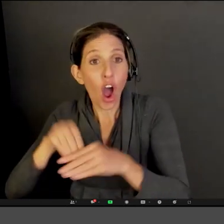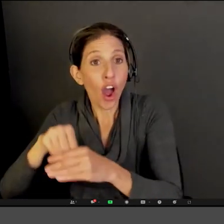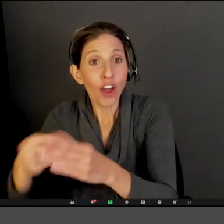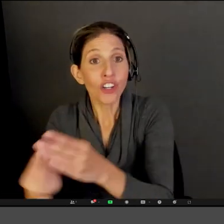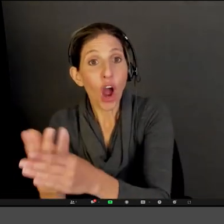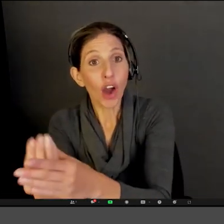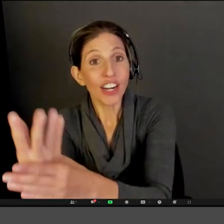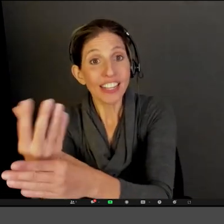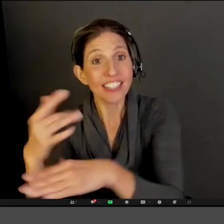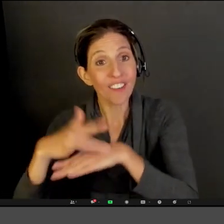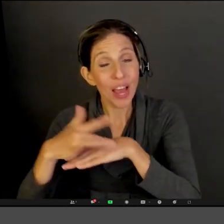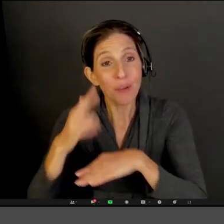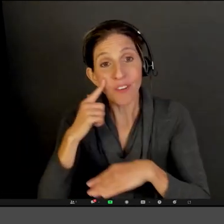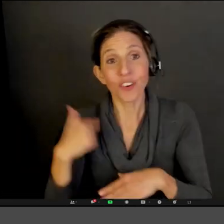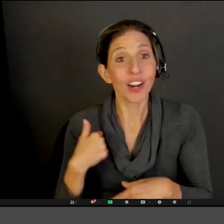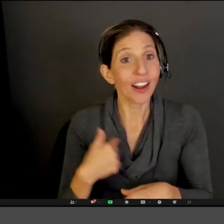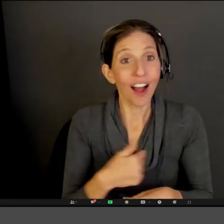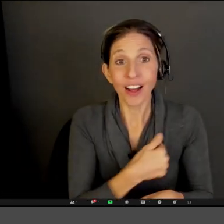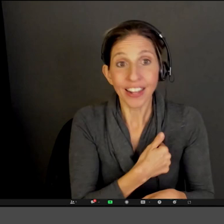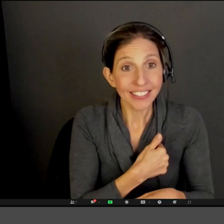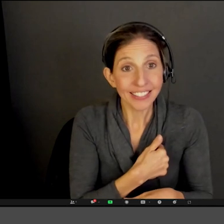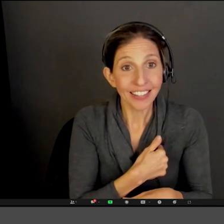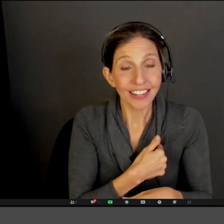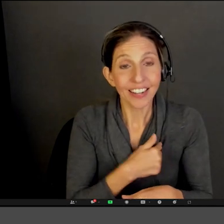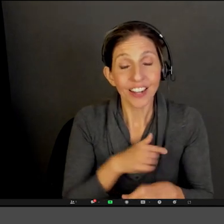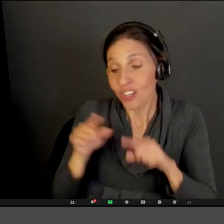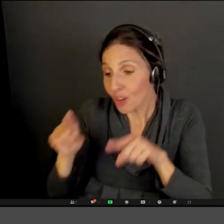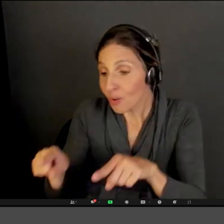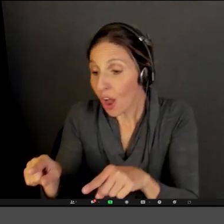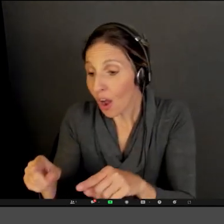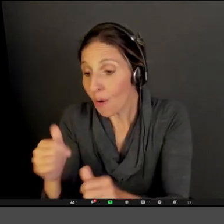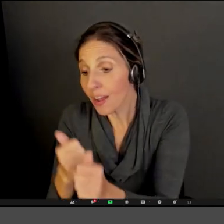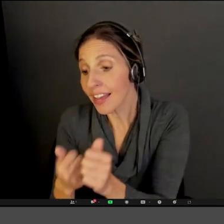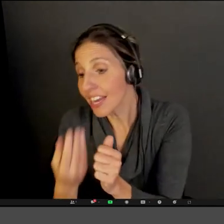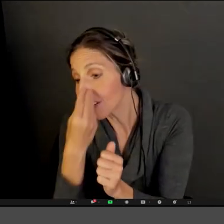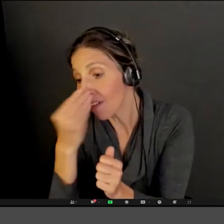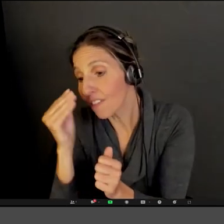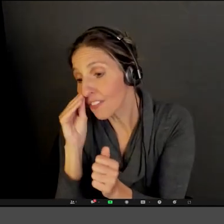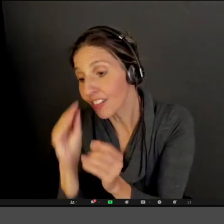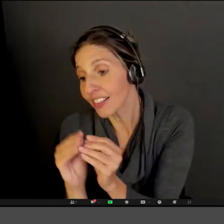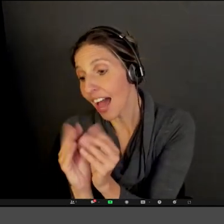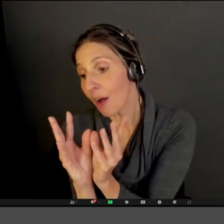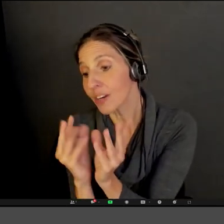EACH FLOWER IS A VOICE. EACH FLOWER IS A STUDY